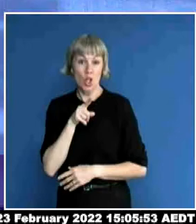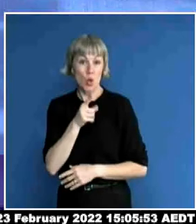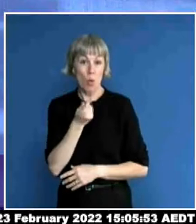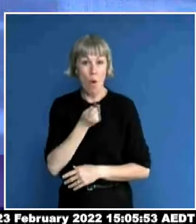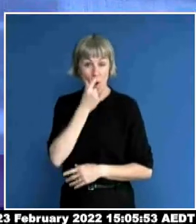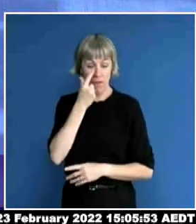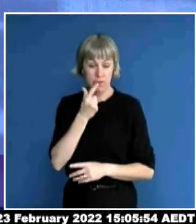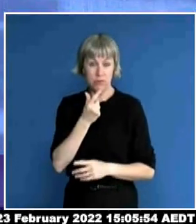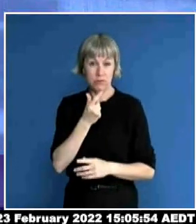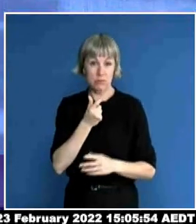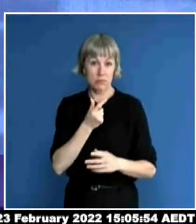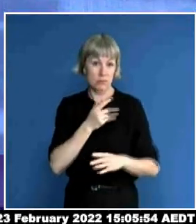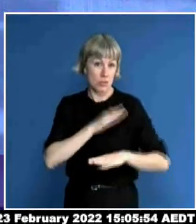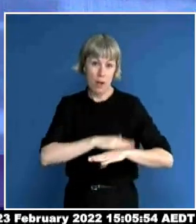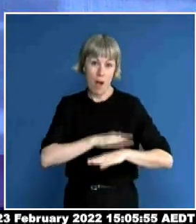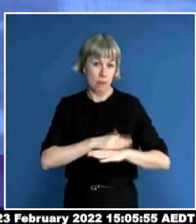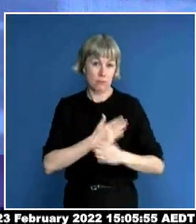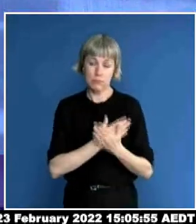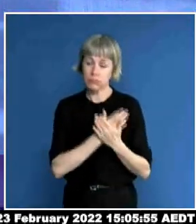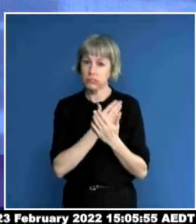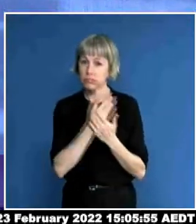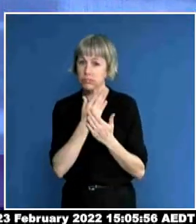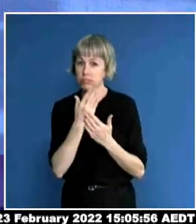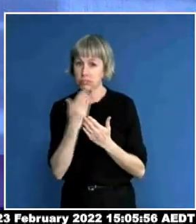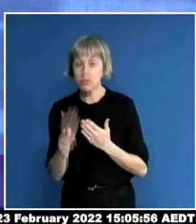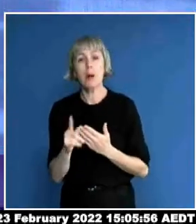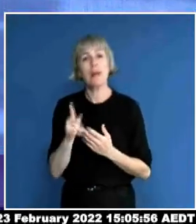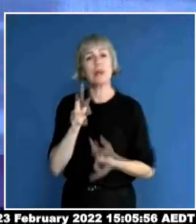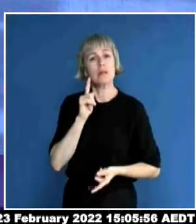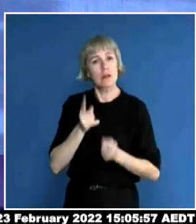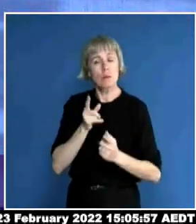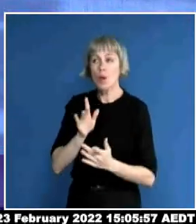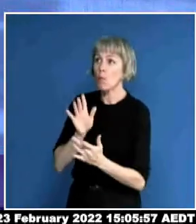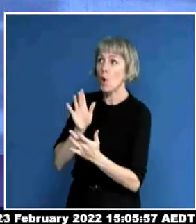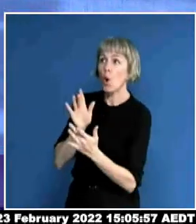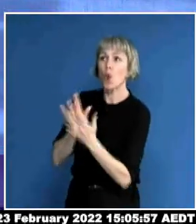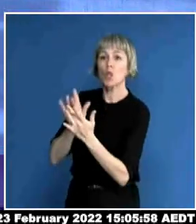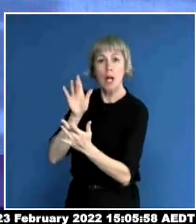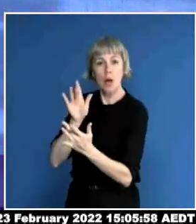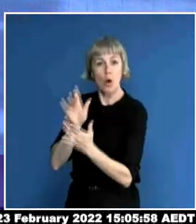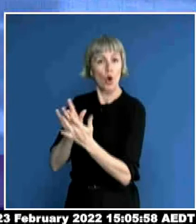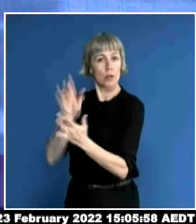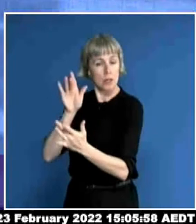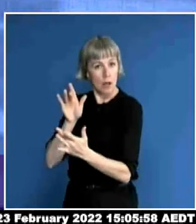contact, from time to time, with people in the BusyBeans program.